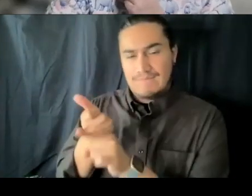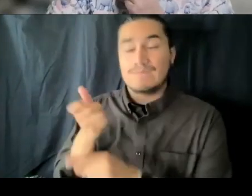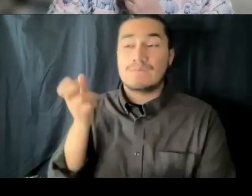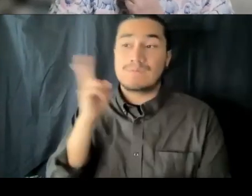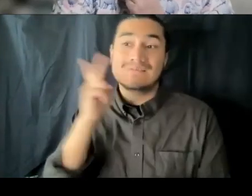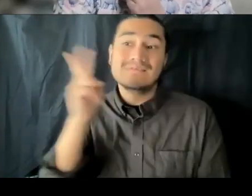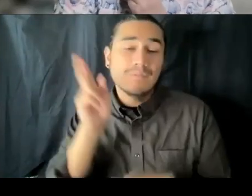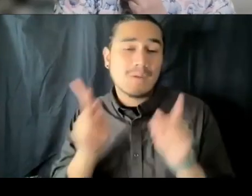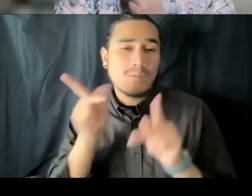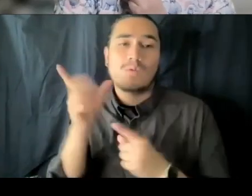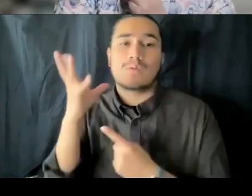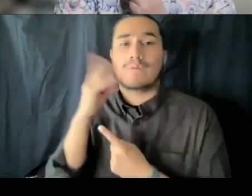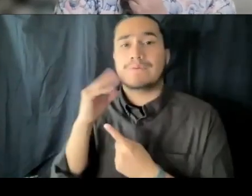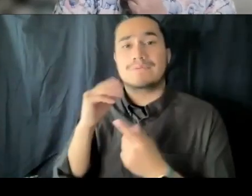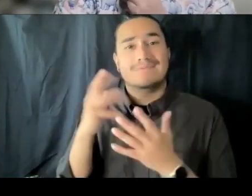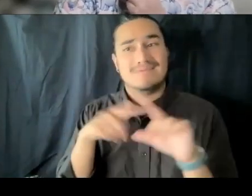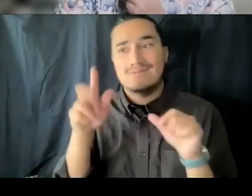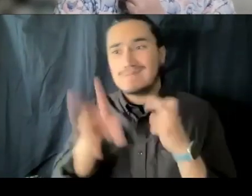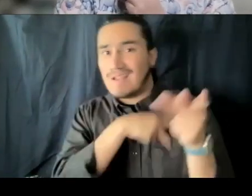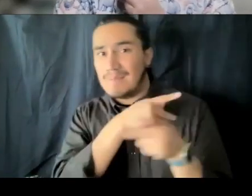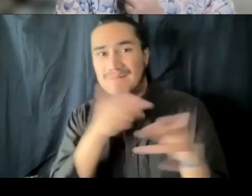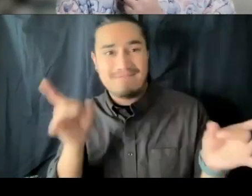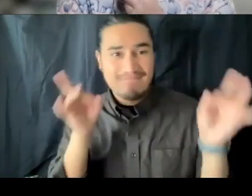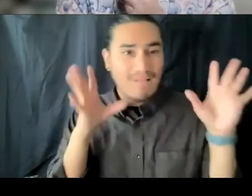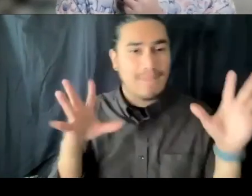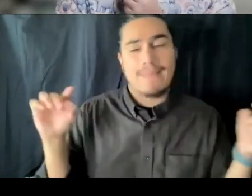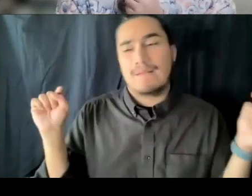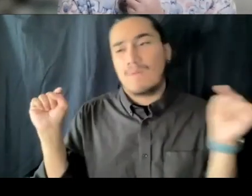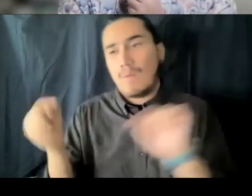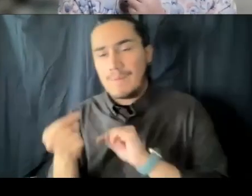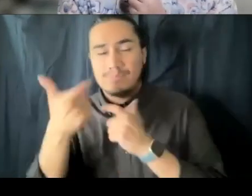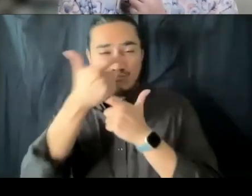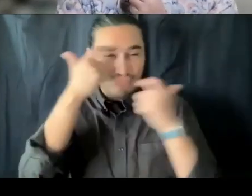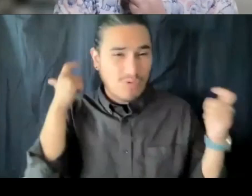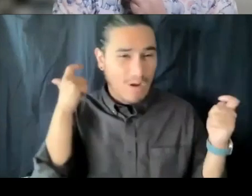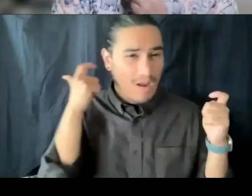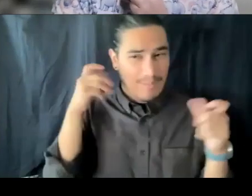lots of forms of violence and harm and traumatic experiences in their life,